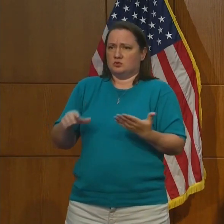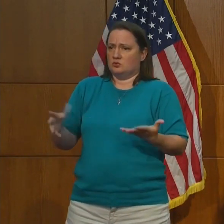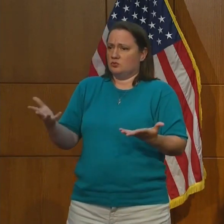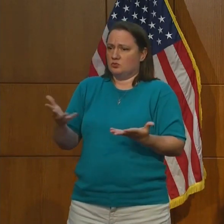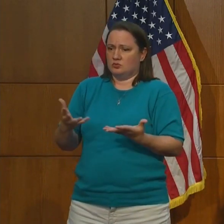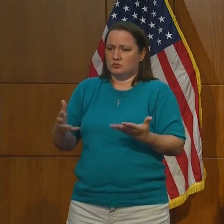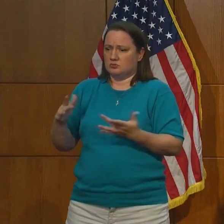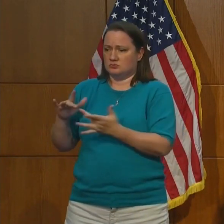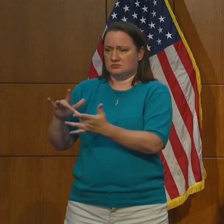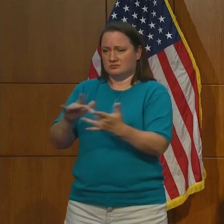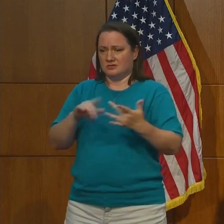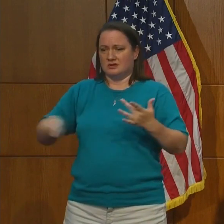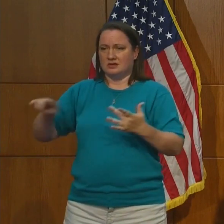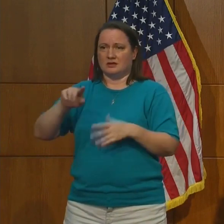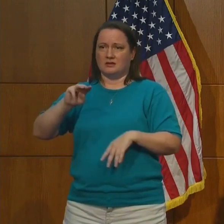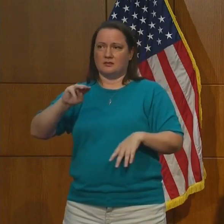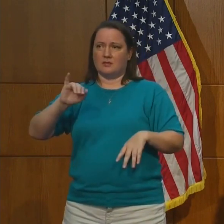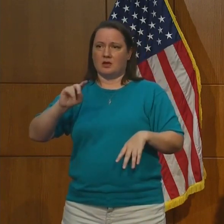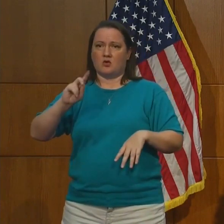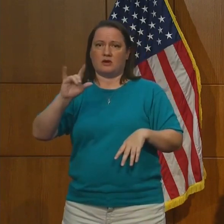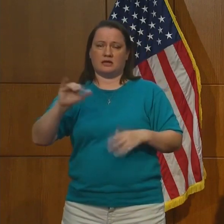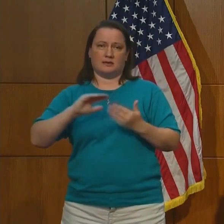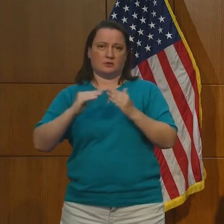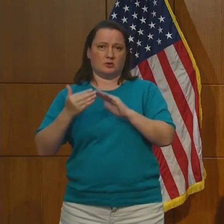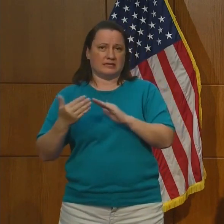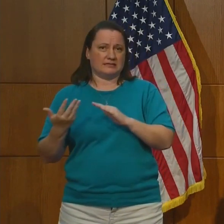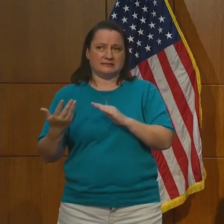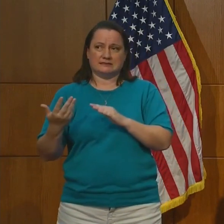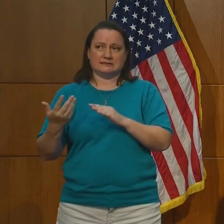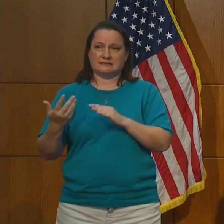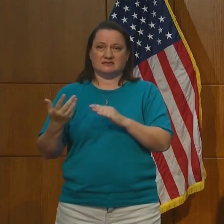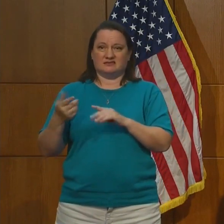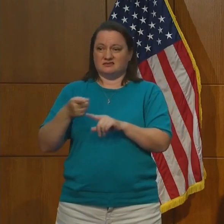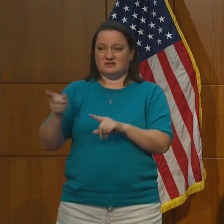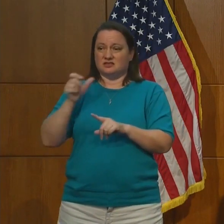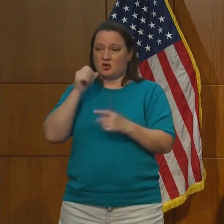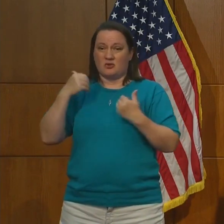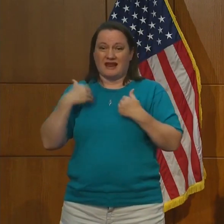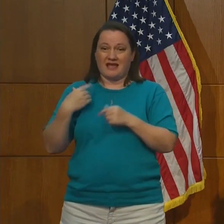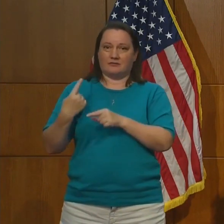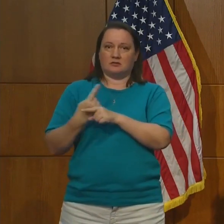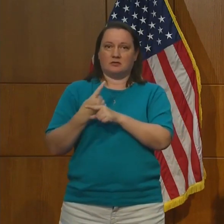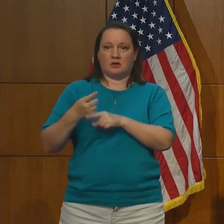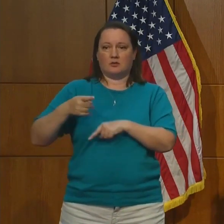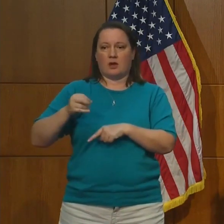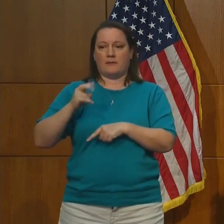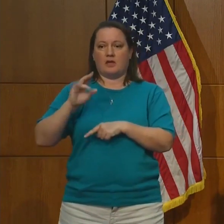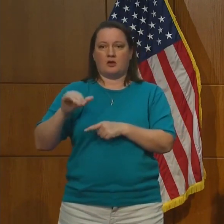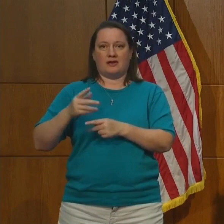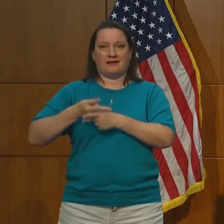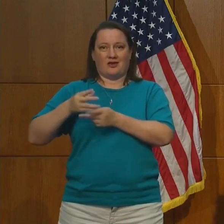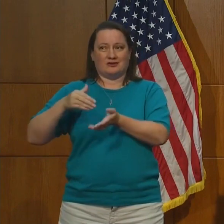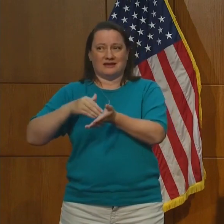WE HAVE WE AND TO KEEP THERE'S. THERE ARE COME ABOUT DESPAIR AMONG PEOPLE OF COLOR YES. TO REACH THE MINORITY COMMUNITY